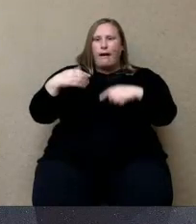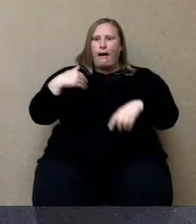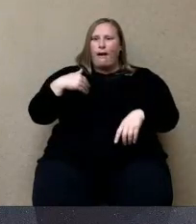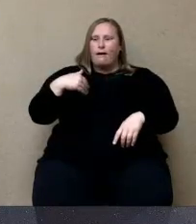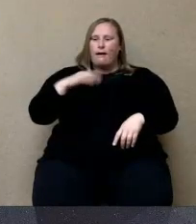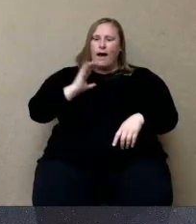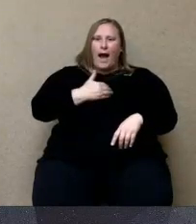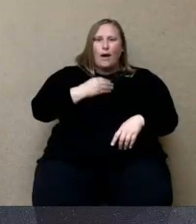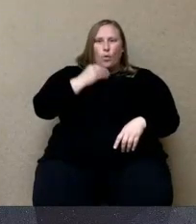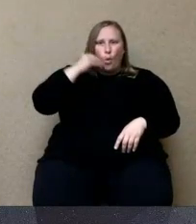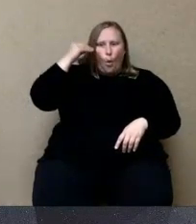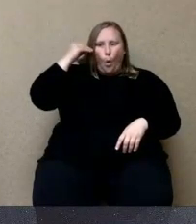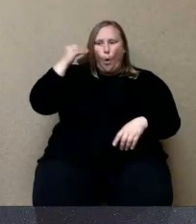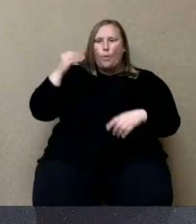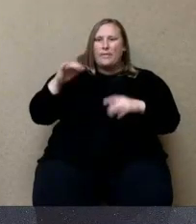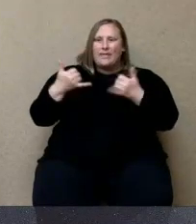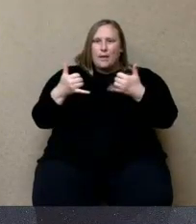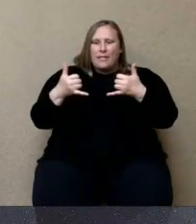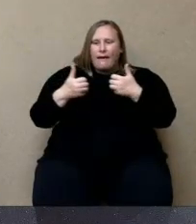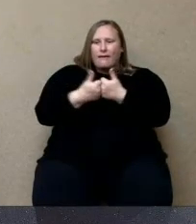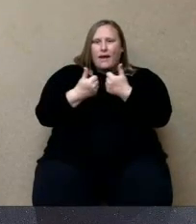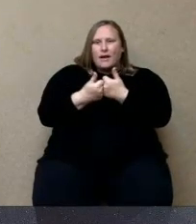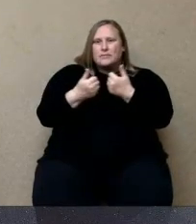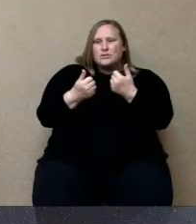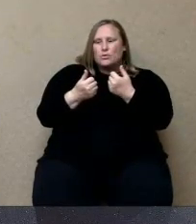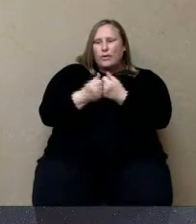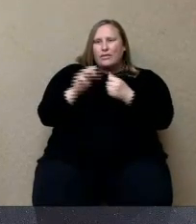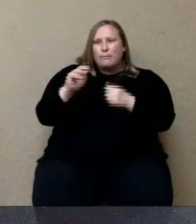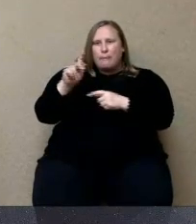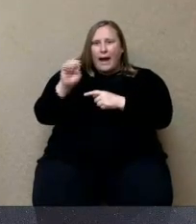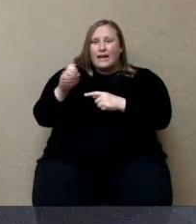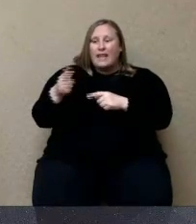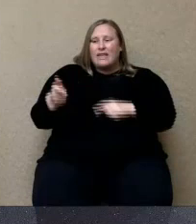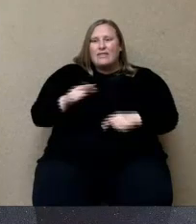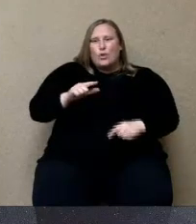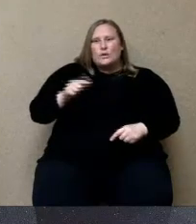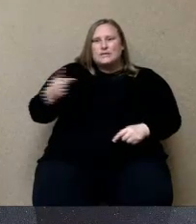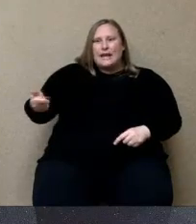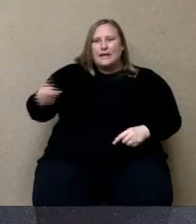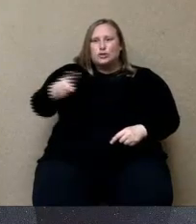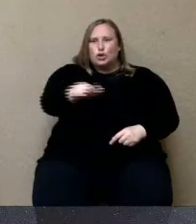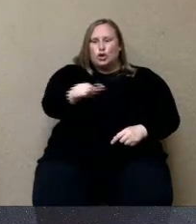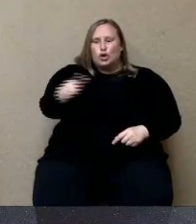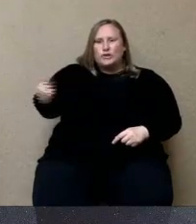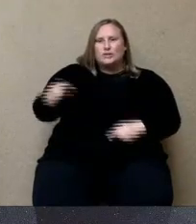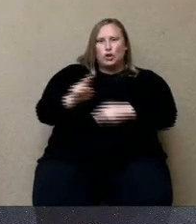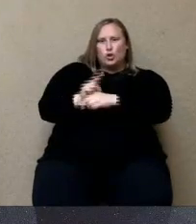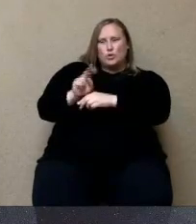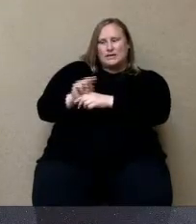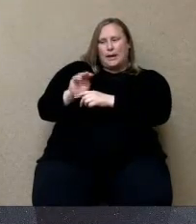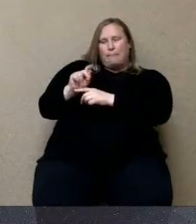play games with Mike on the device, but then they'd take turns, so they would actually use Mike's device, too, and